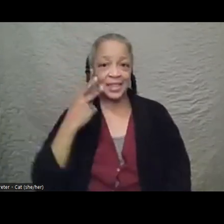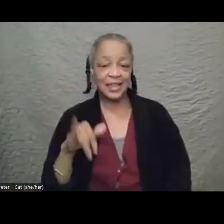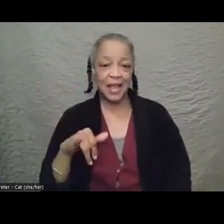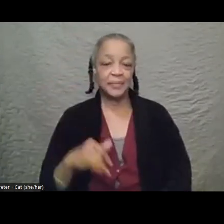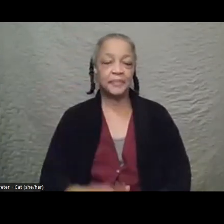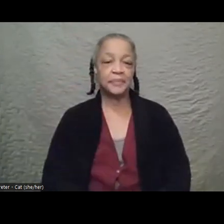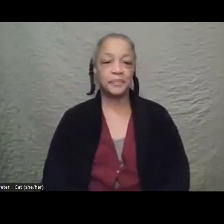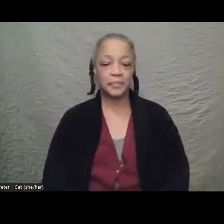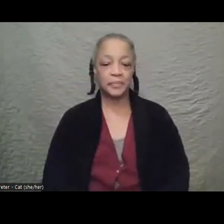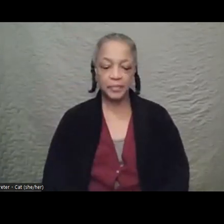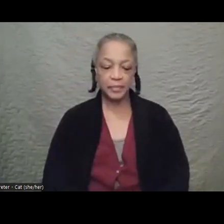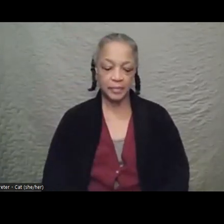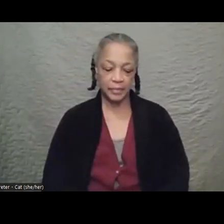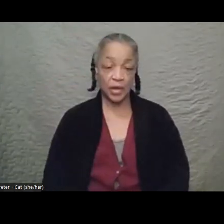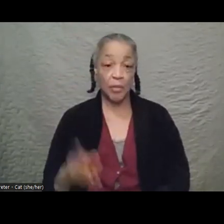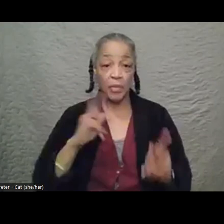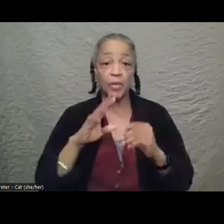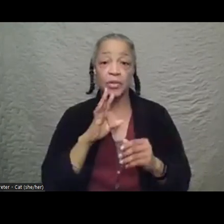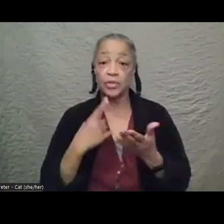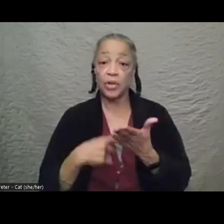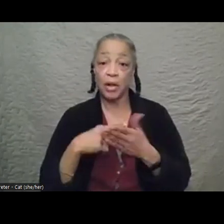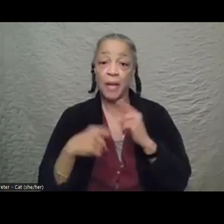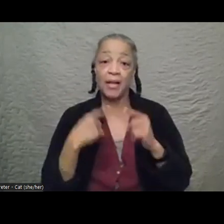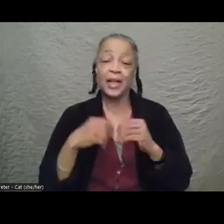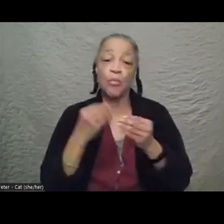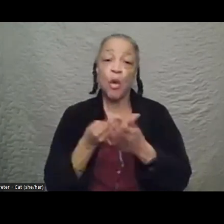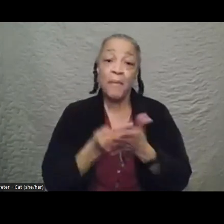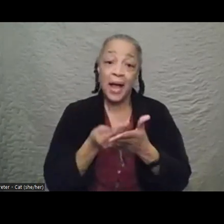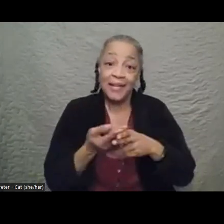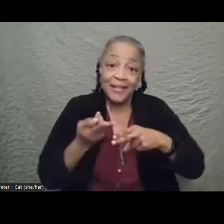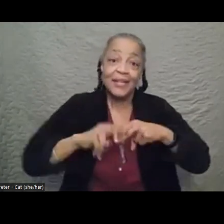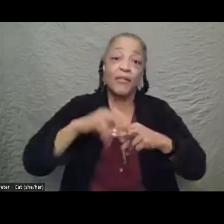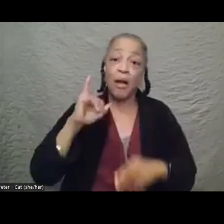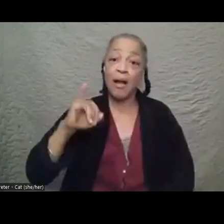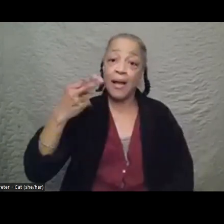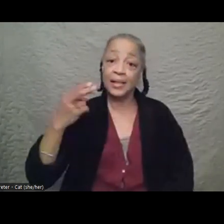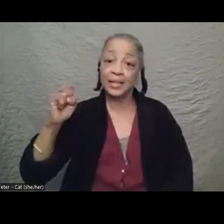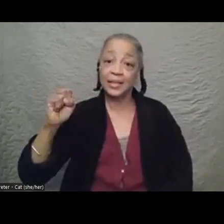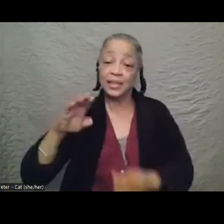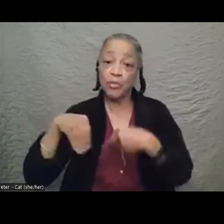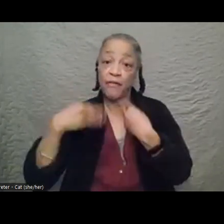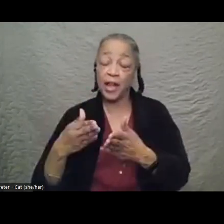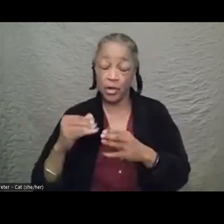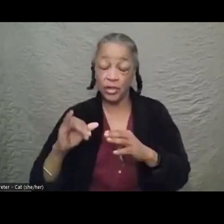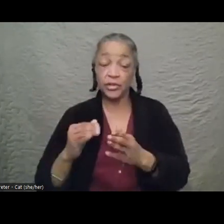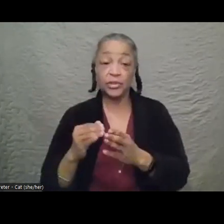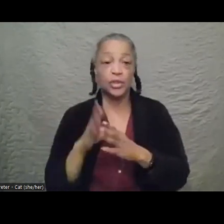We're folks talk about needing higher wages , you can certainly advocate on the city and